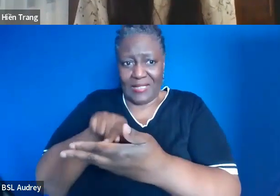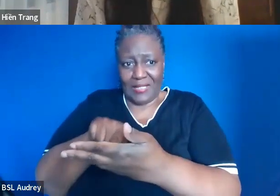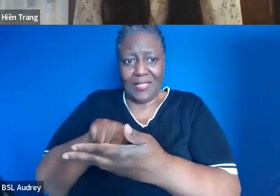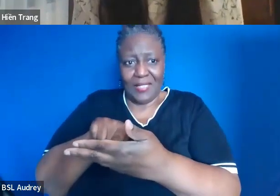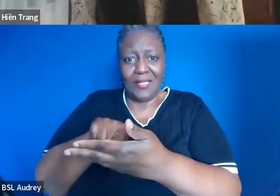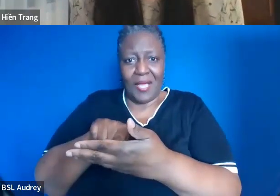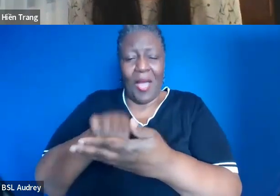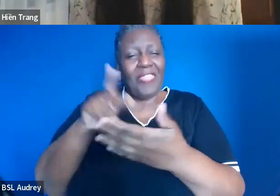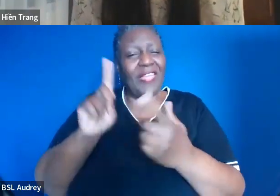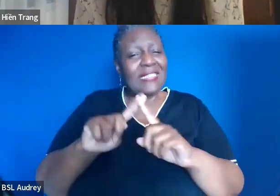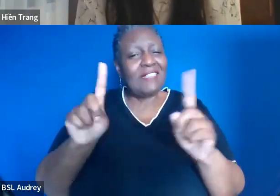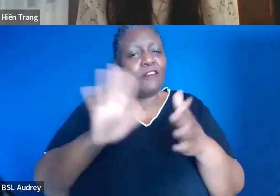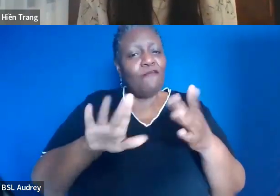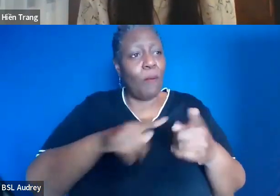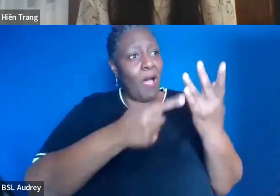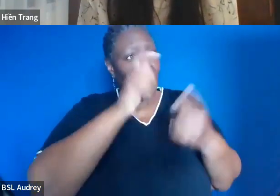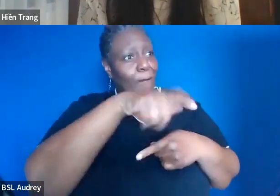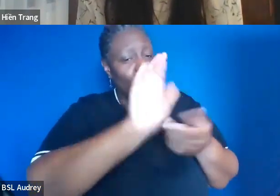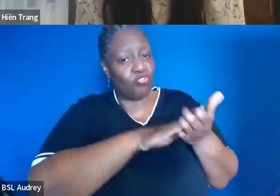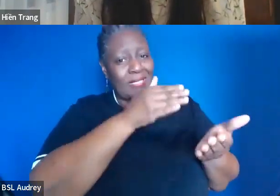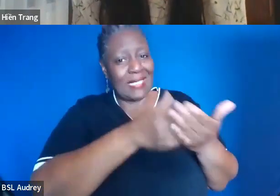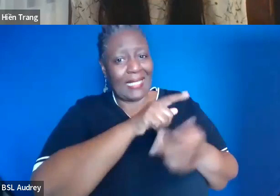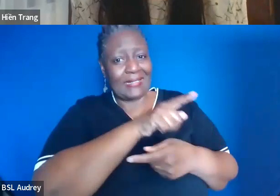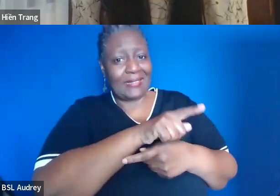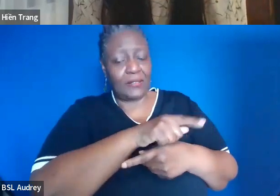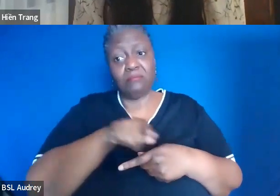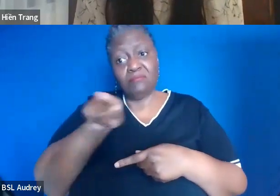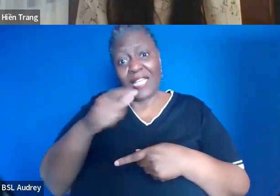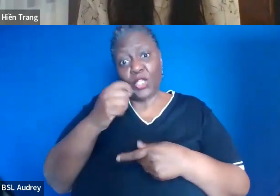someone else perhaps so so could you speak to to your challenges in terms of translating yourself